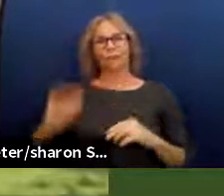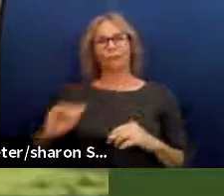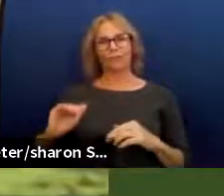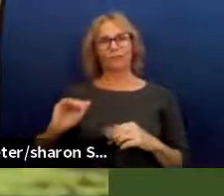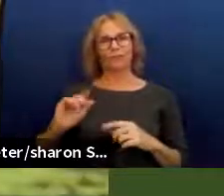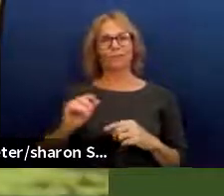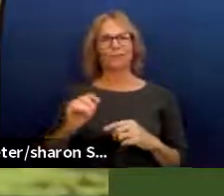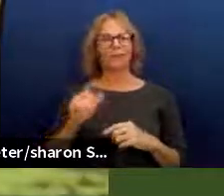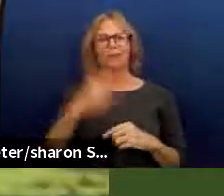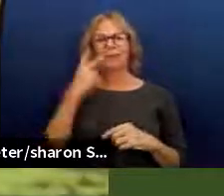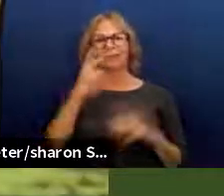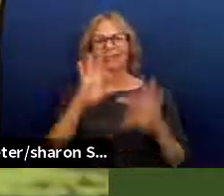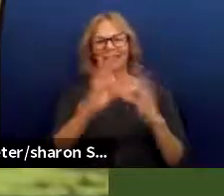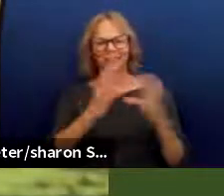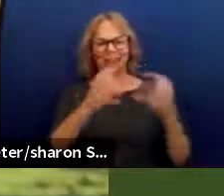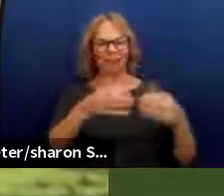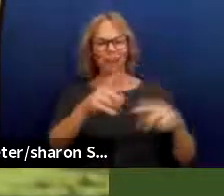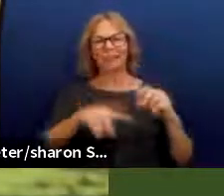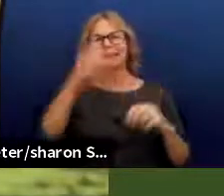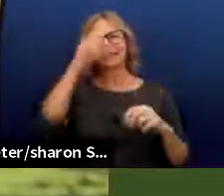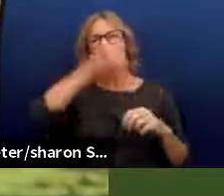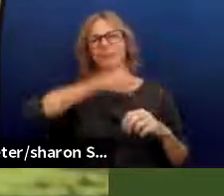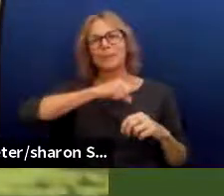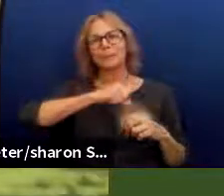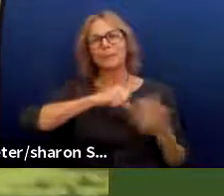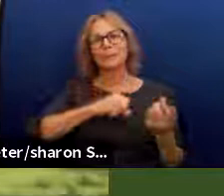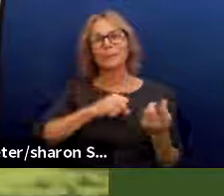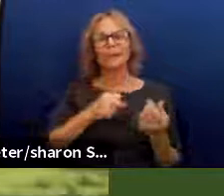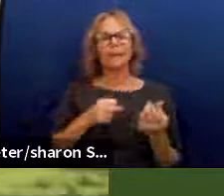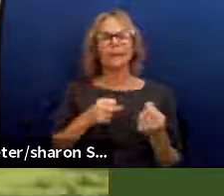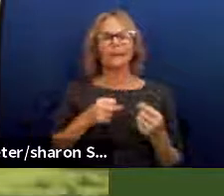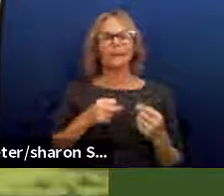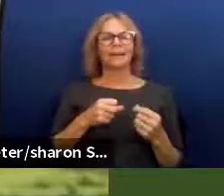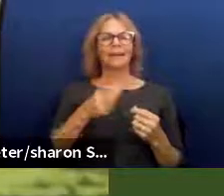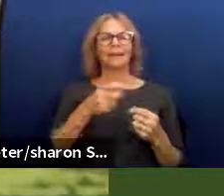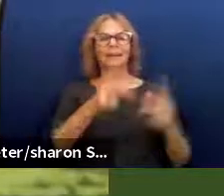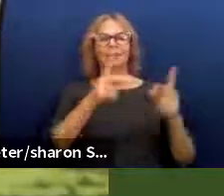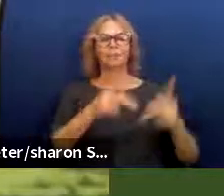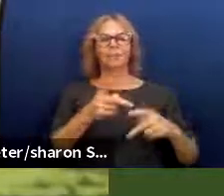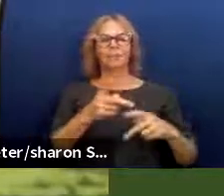even when we see families, we cannot make assumptions that, you know, because this person obviously appears to be female, that